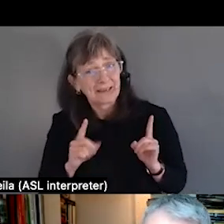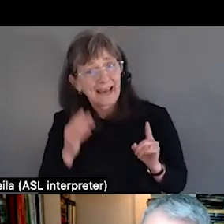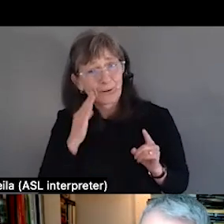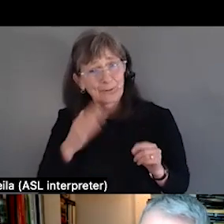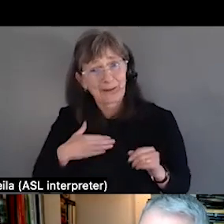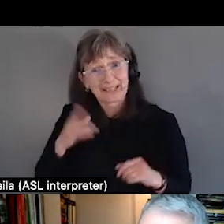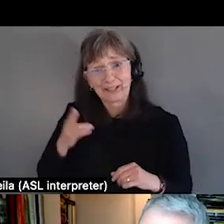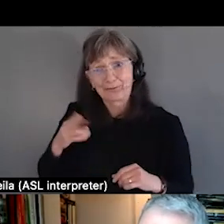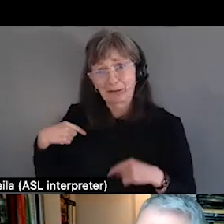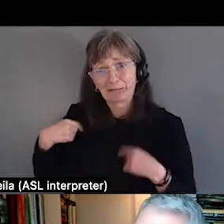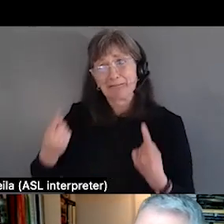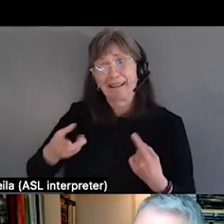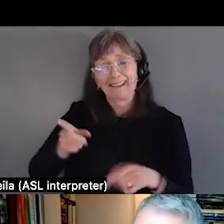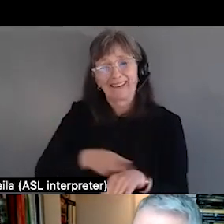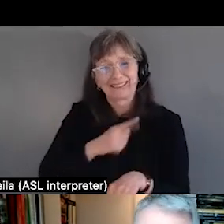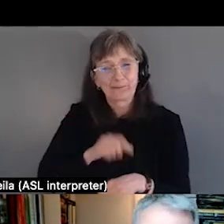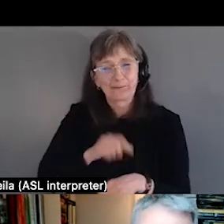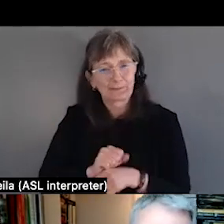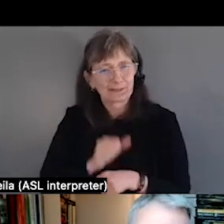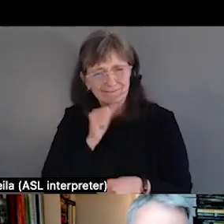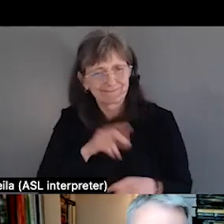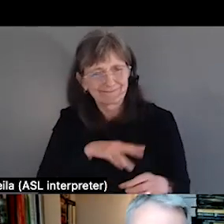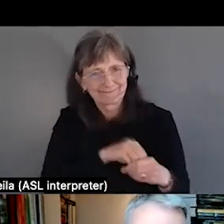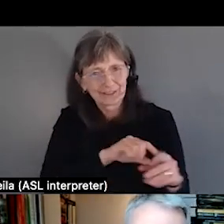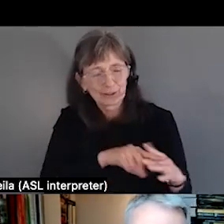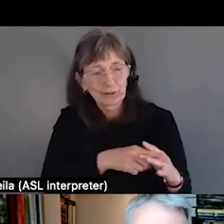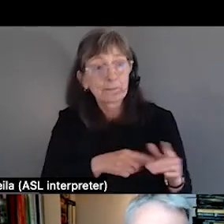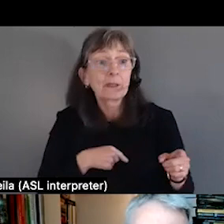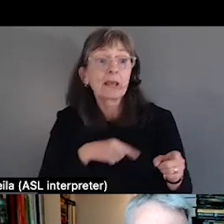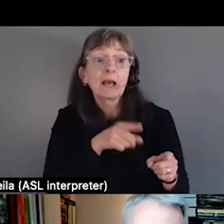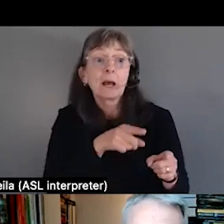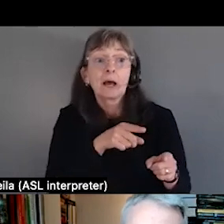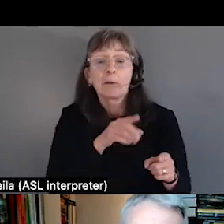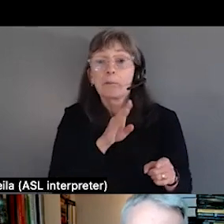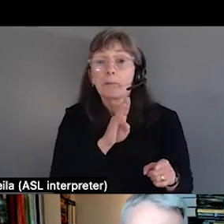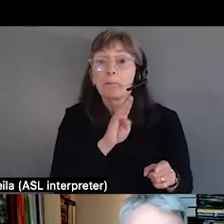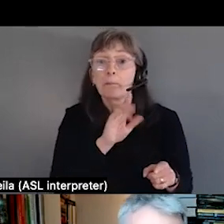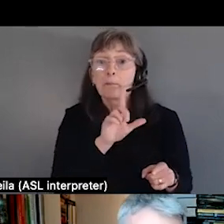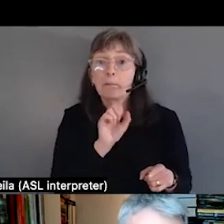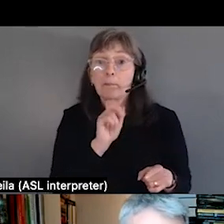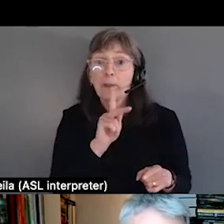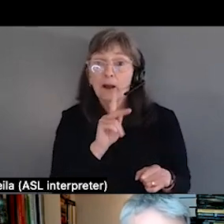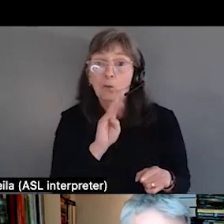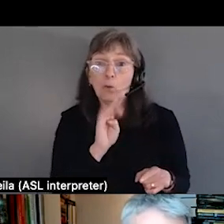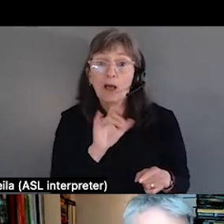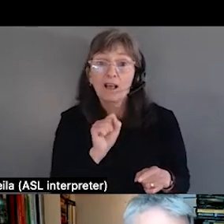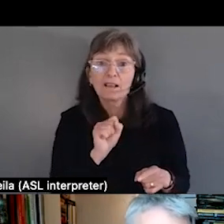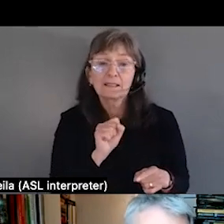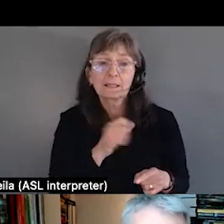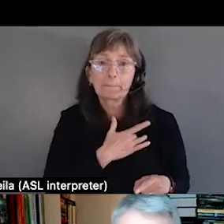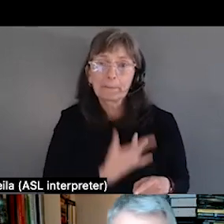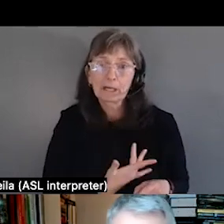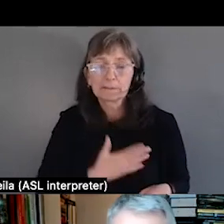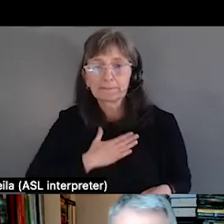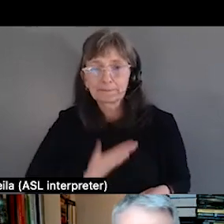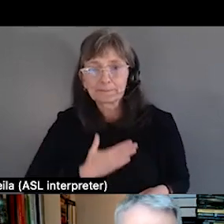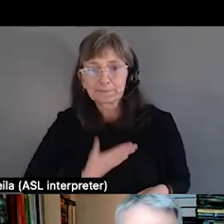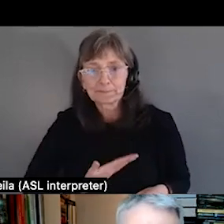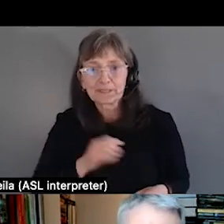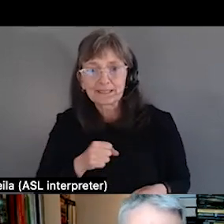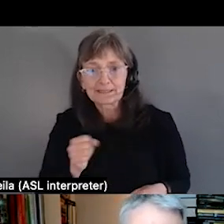One thing that Blackwell's didn't ever do was say no very well. So, it has sold trade titles. It